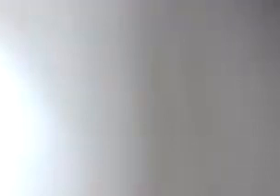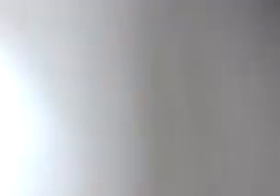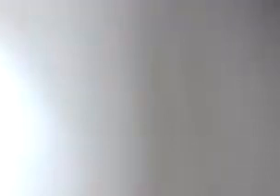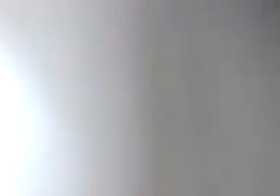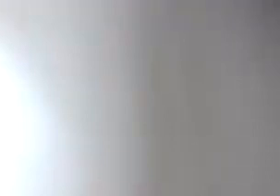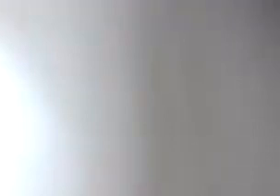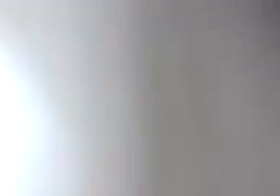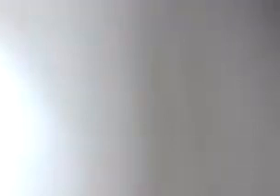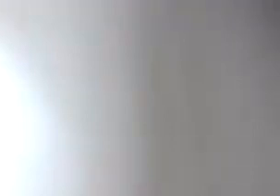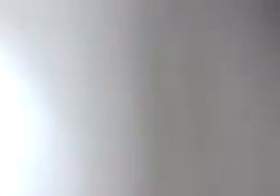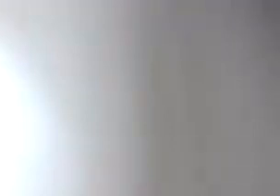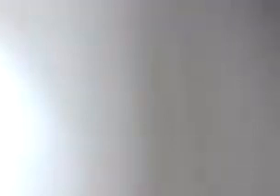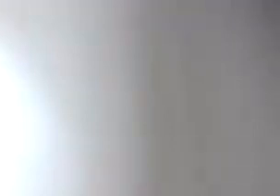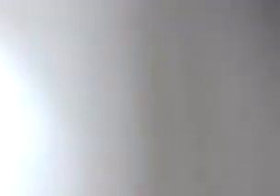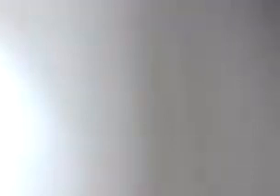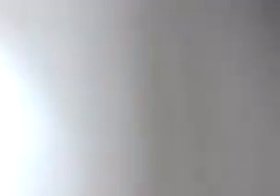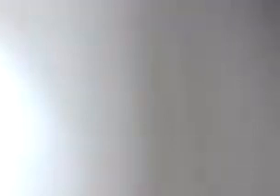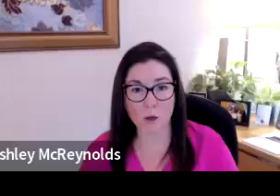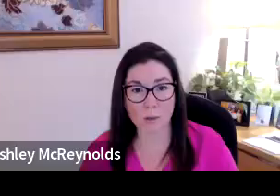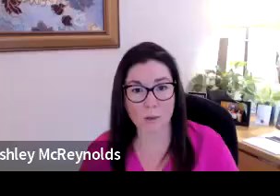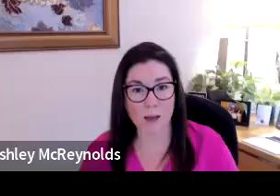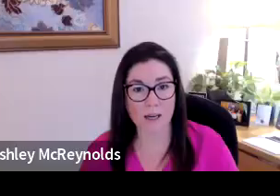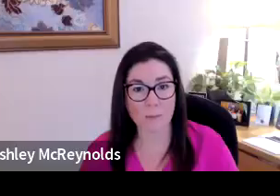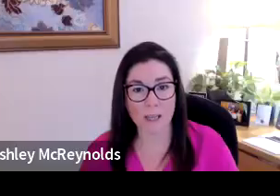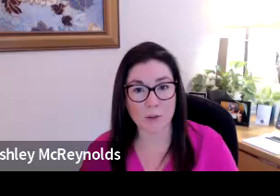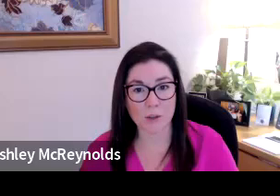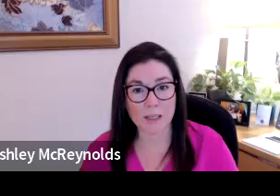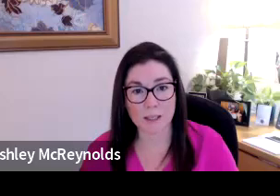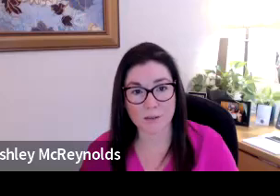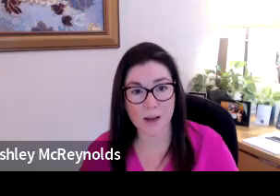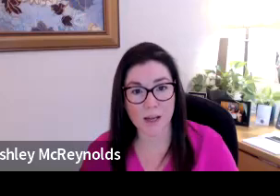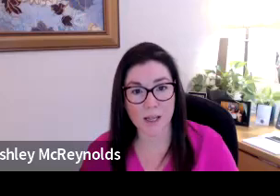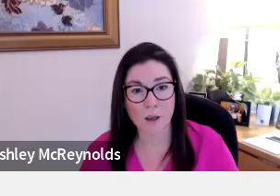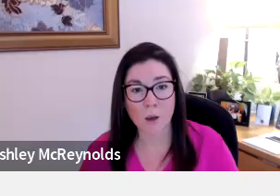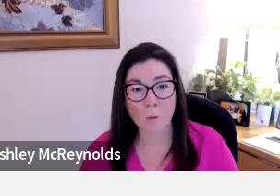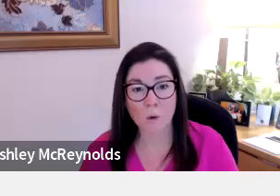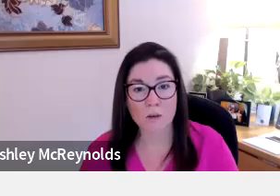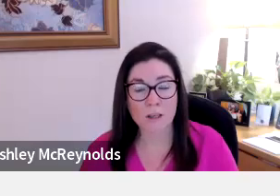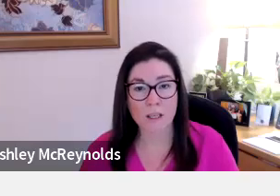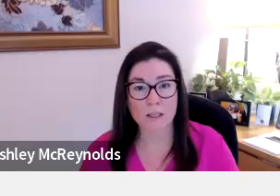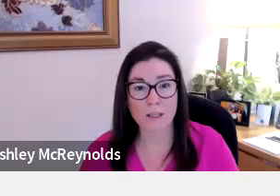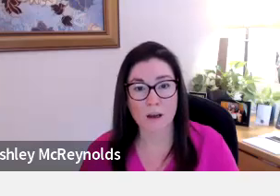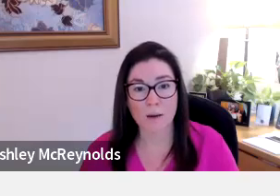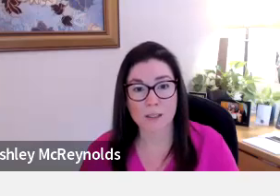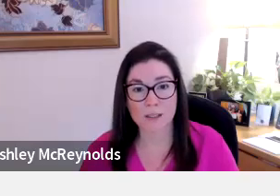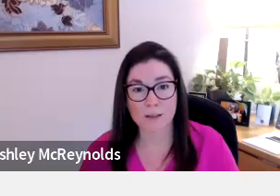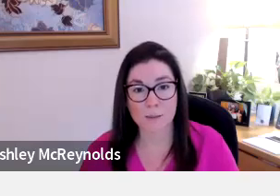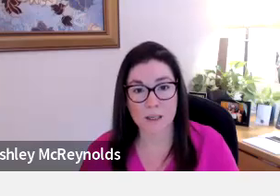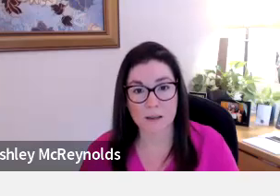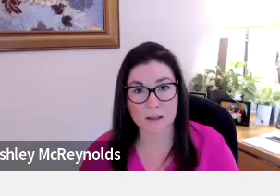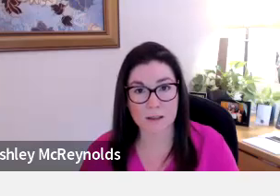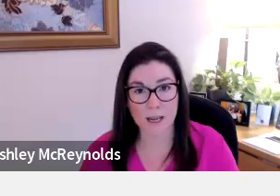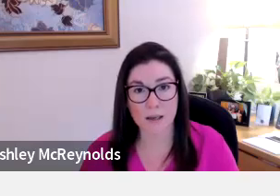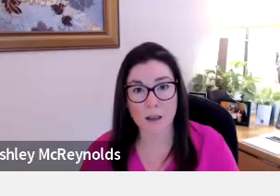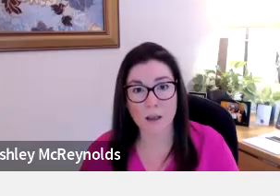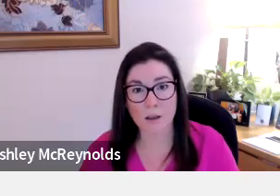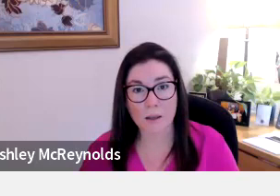Will help sort of better help you align and be able to identify what are the key systems in the state.